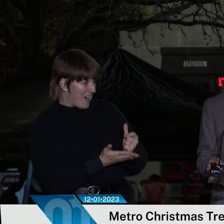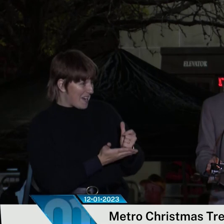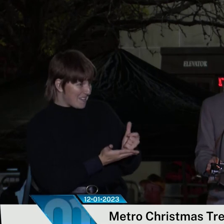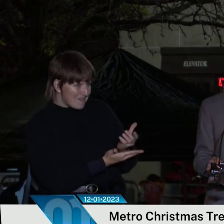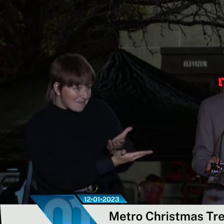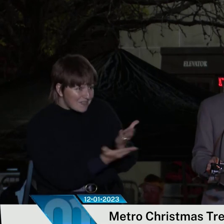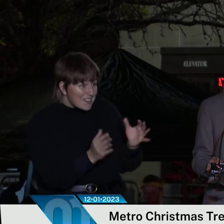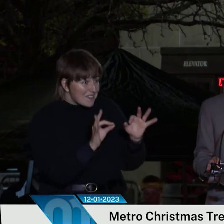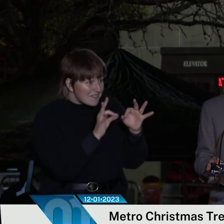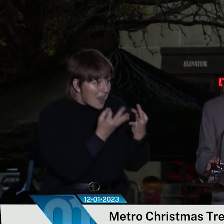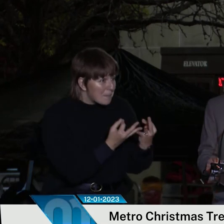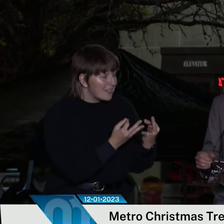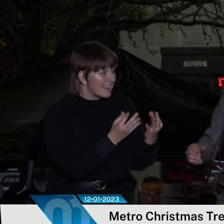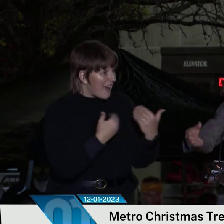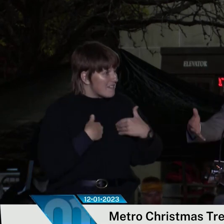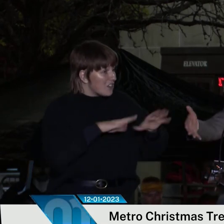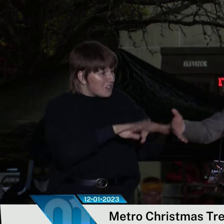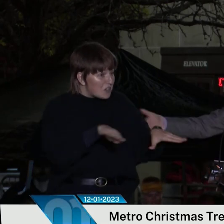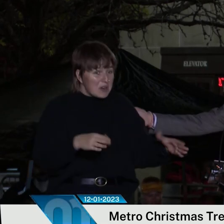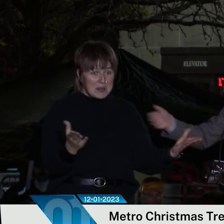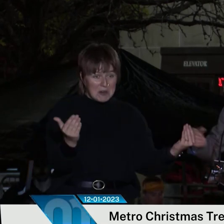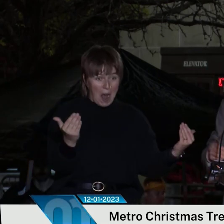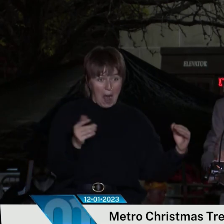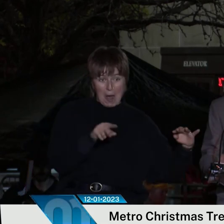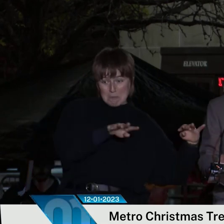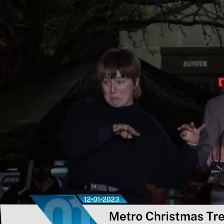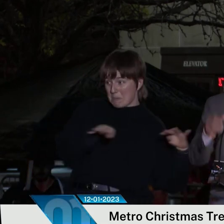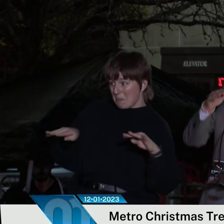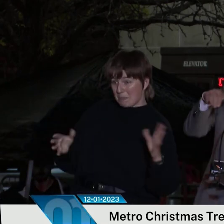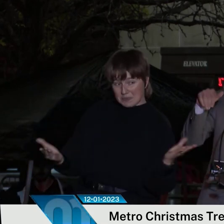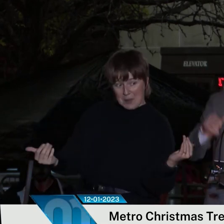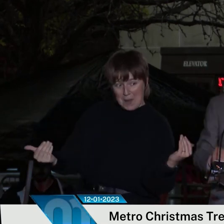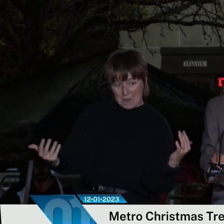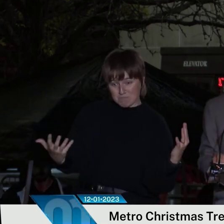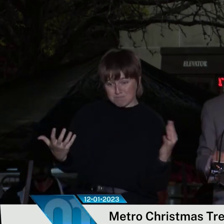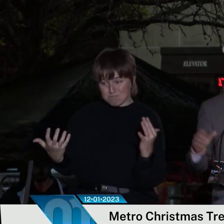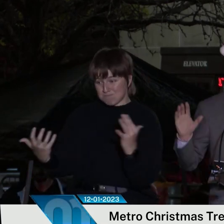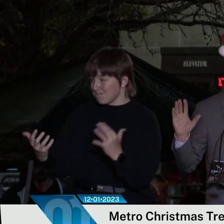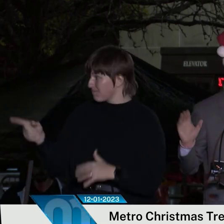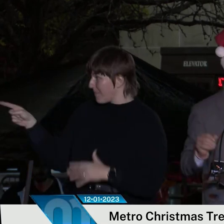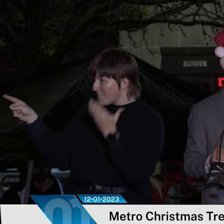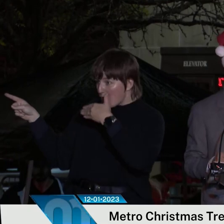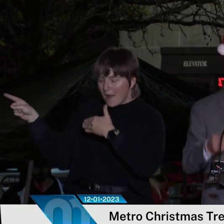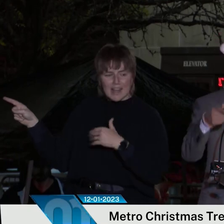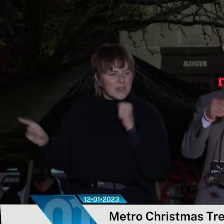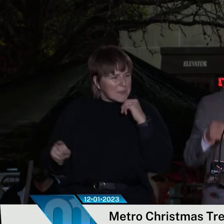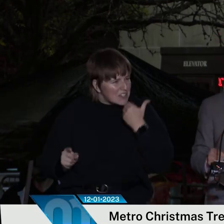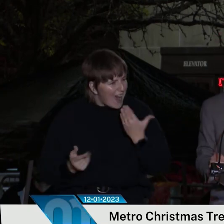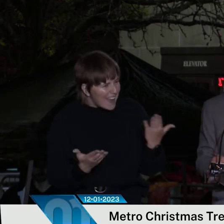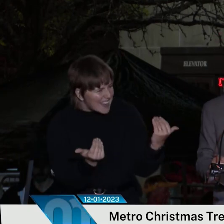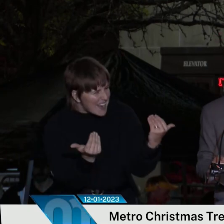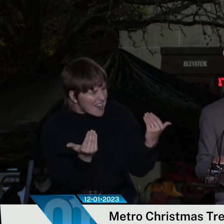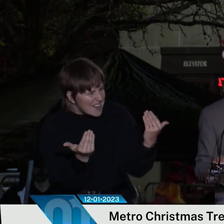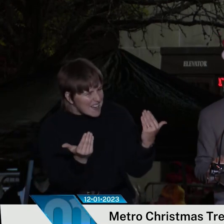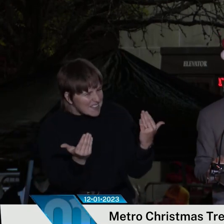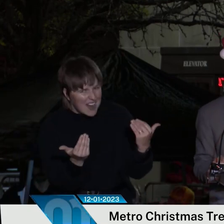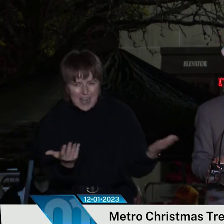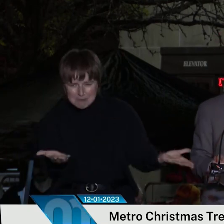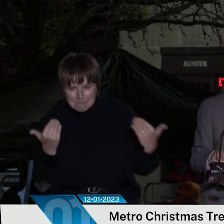NOW, THIS IS WHERE I NEED SOME HELP. I NEED ANY FAMILY WITH CHILDREN IN THE AUDIENCE TO COME